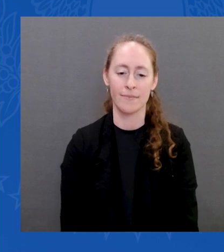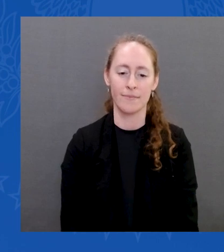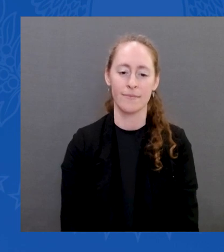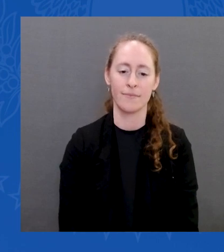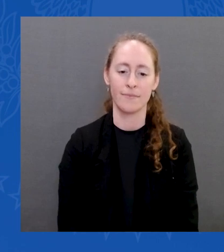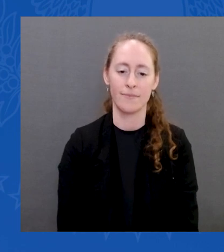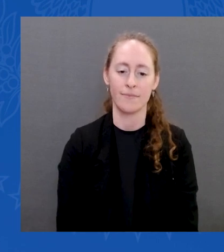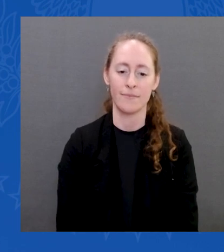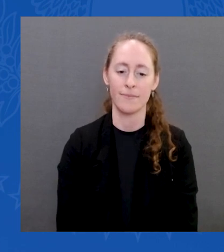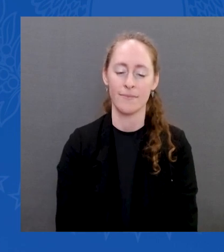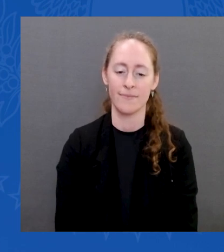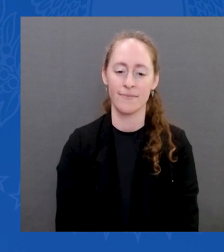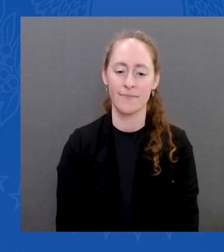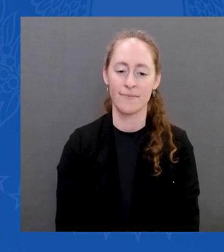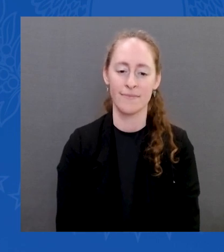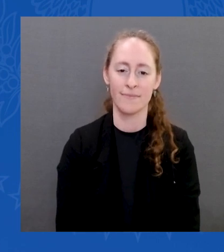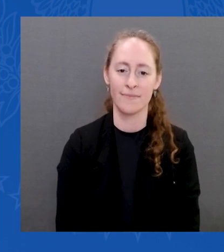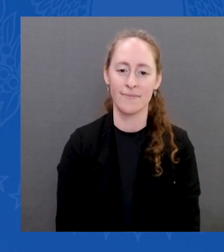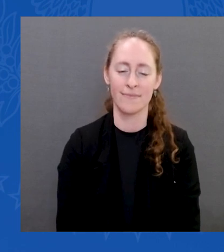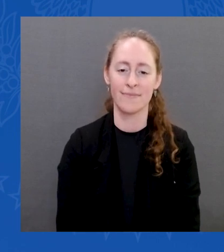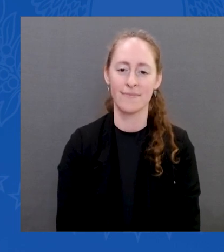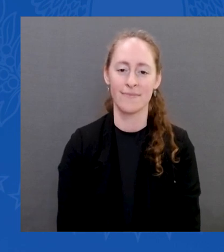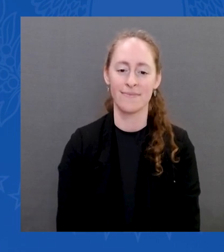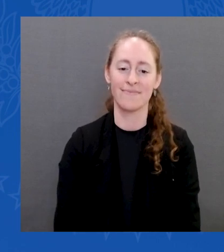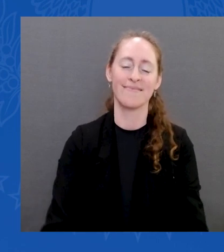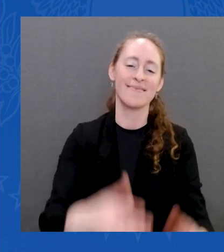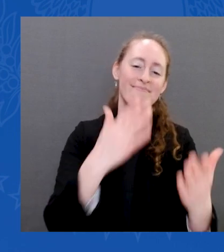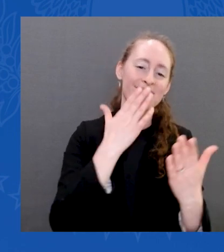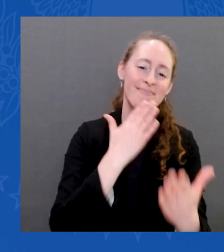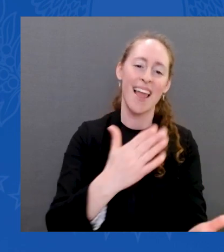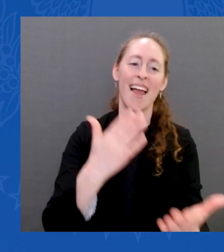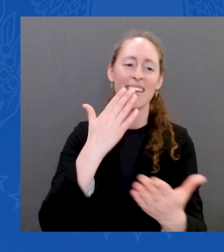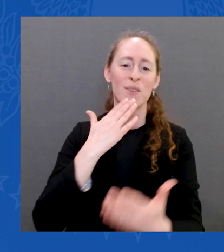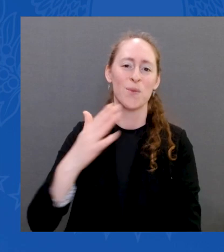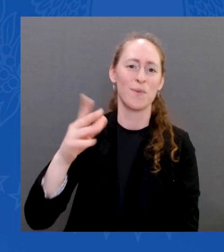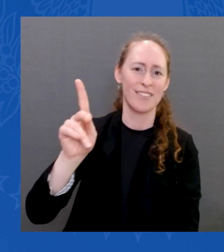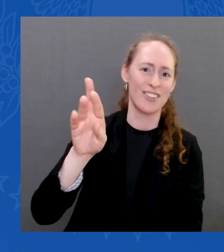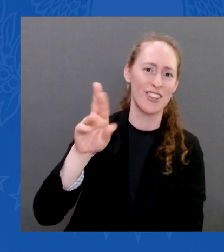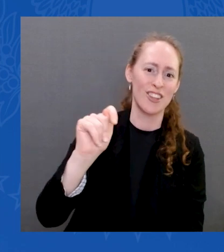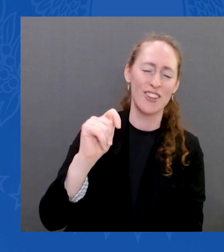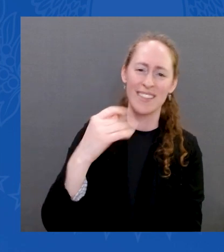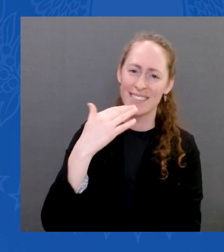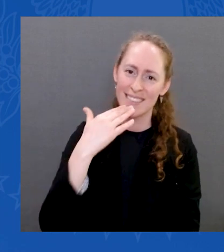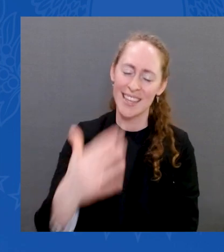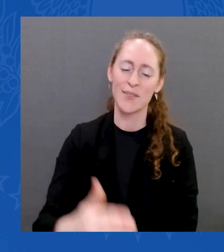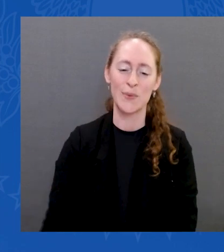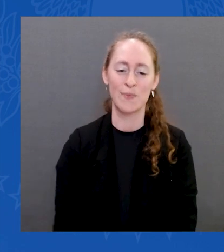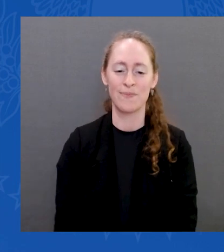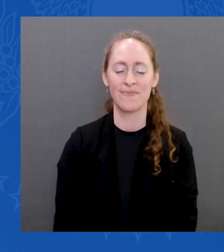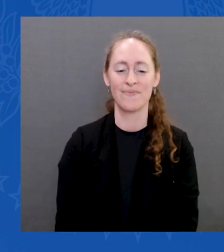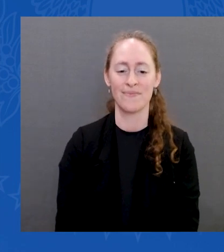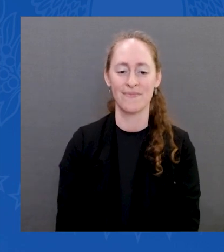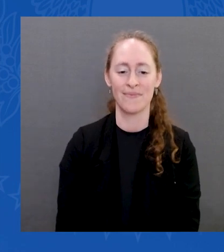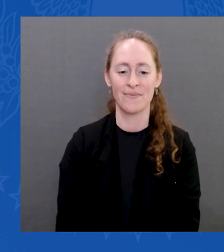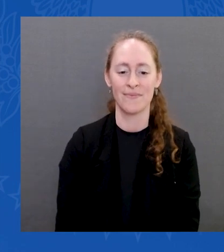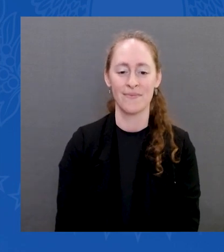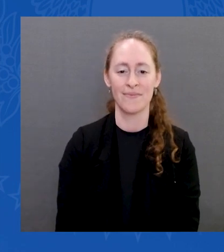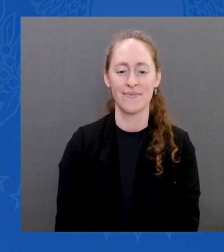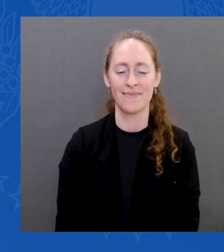Thank you. Thank you, Kurt. Thank you, thank you, thank you. Secretary -- Secretary Cardona, thank you.